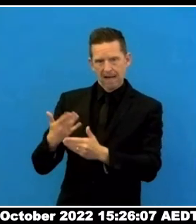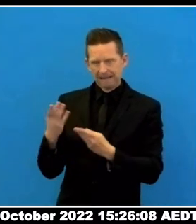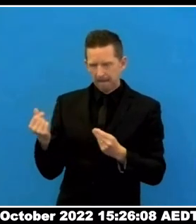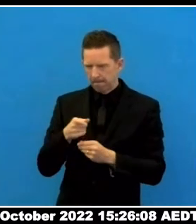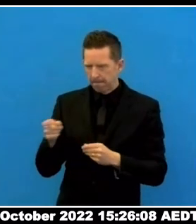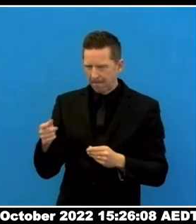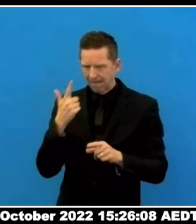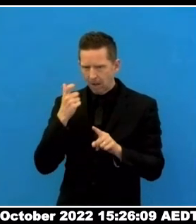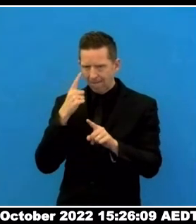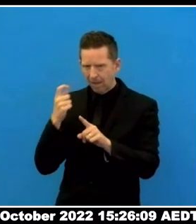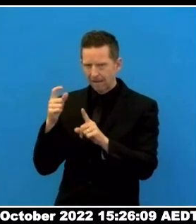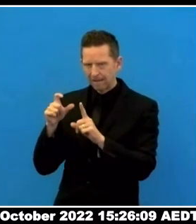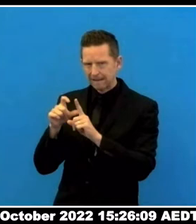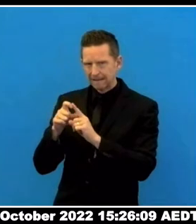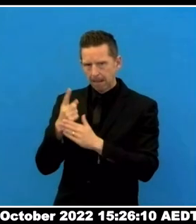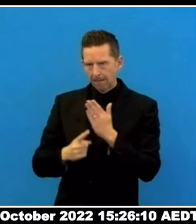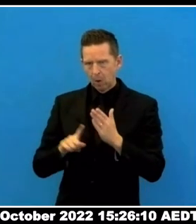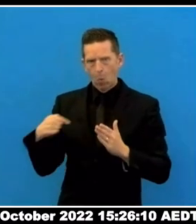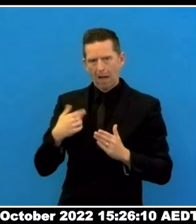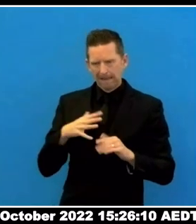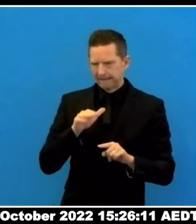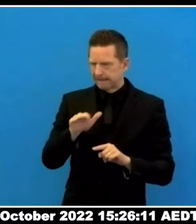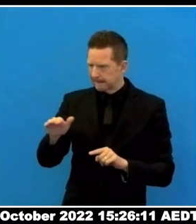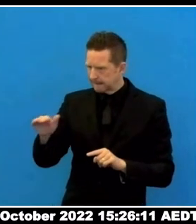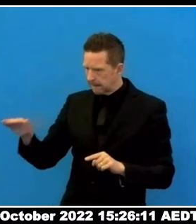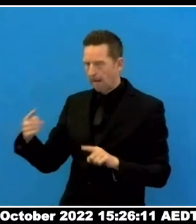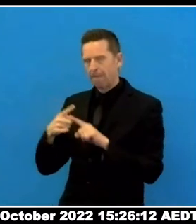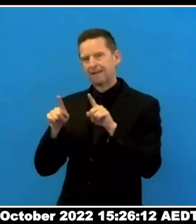We applied this obligation to NDIS the same time